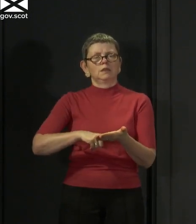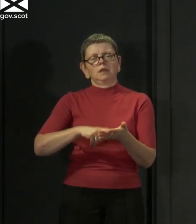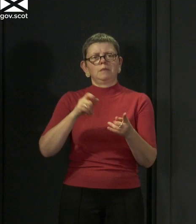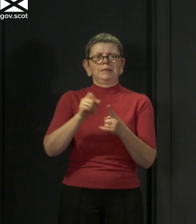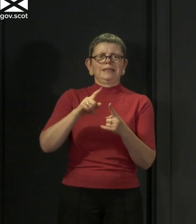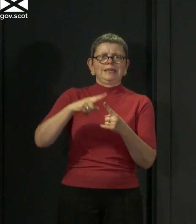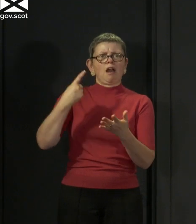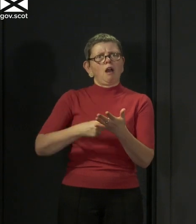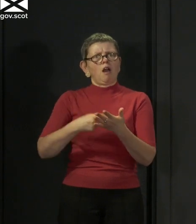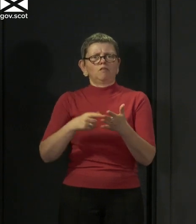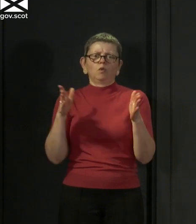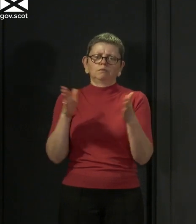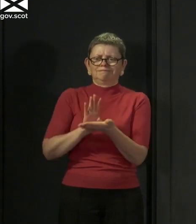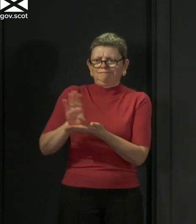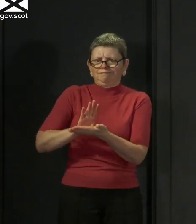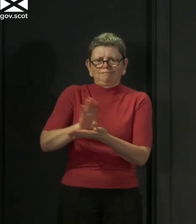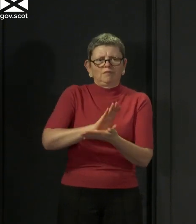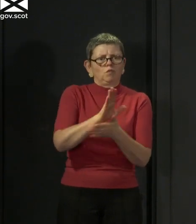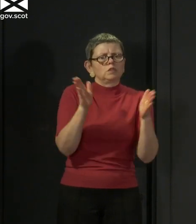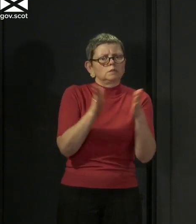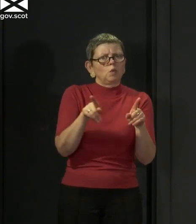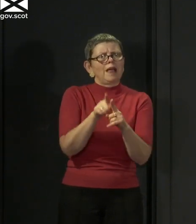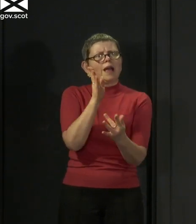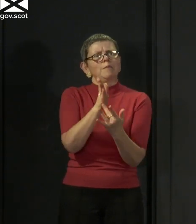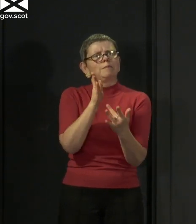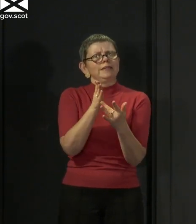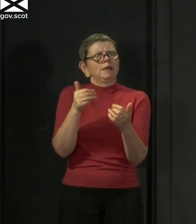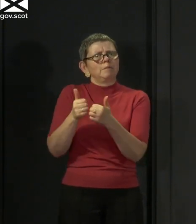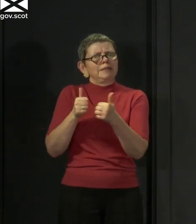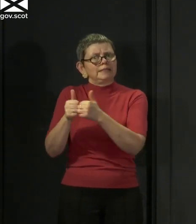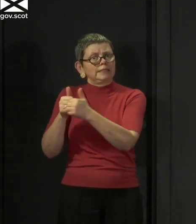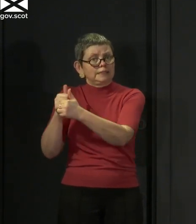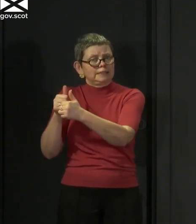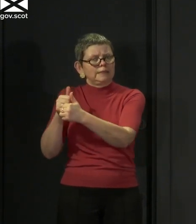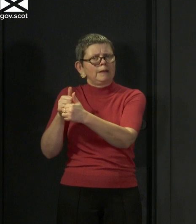fund will provide grants to small and medium sized businesses, businesses that are potentially